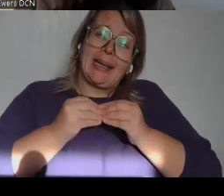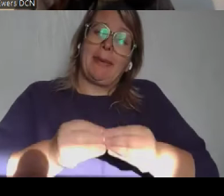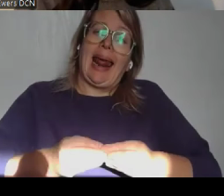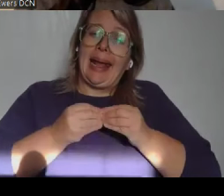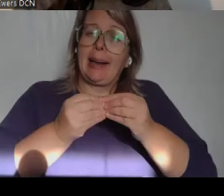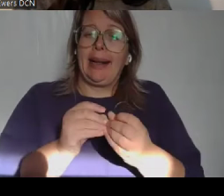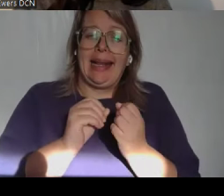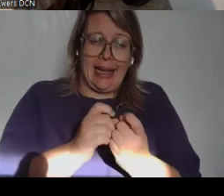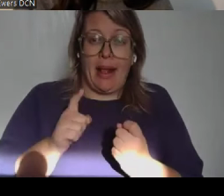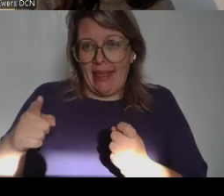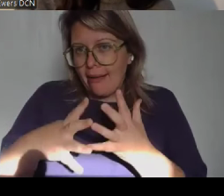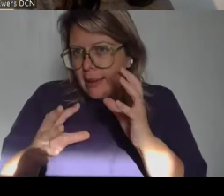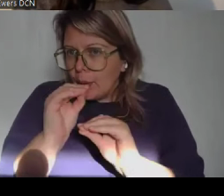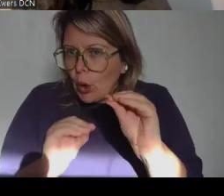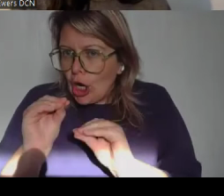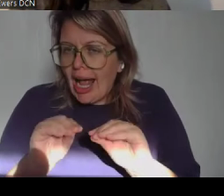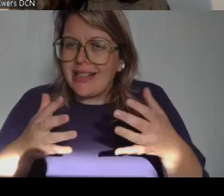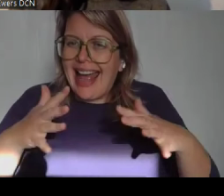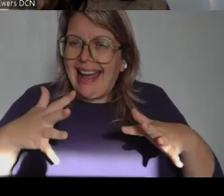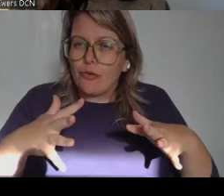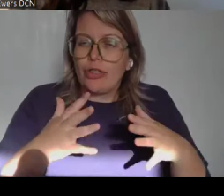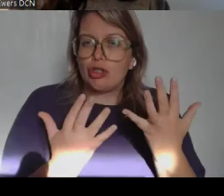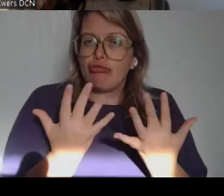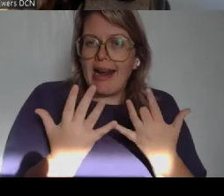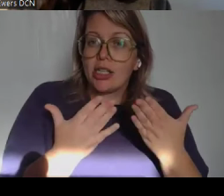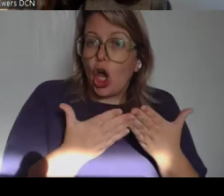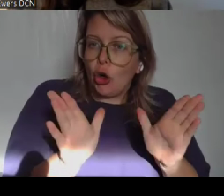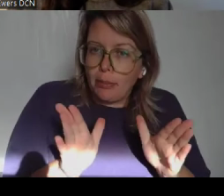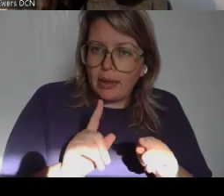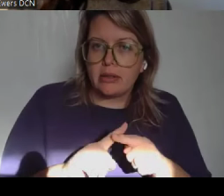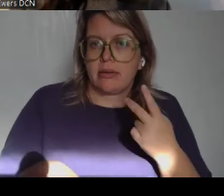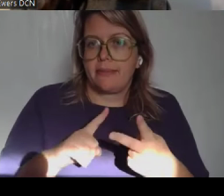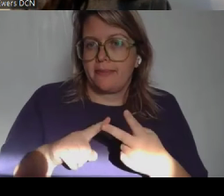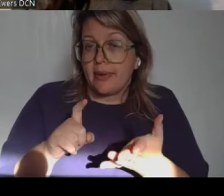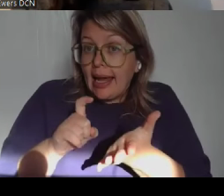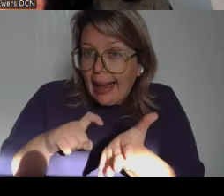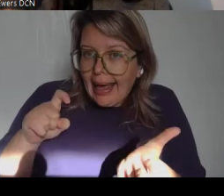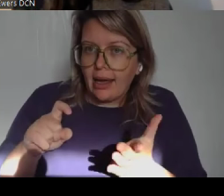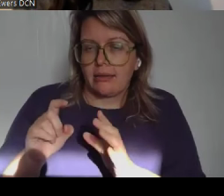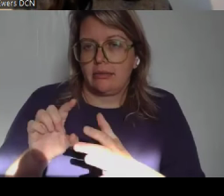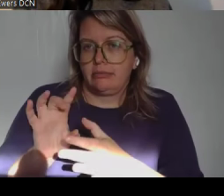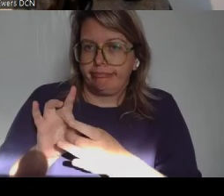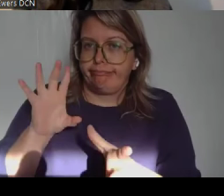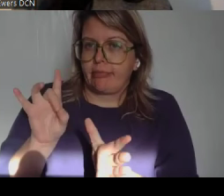They've calculated their average open rate, average click rate, unsubscribe rate, and the bounce rates.